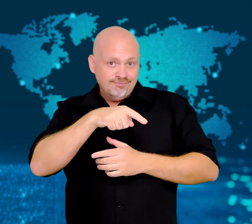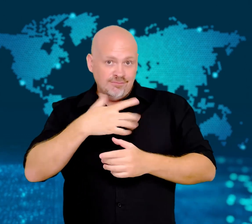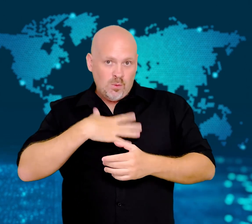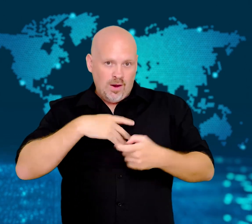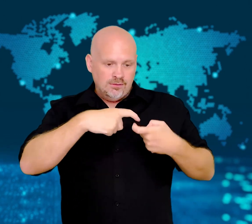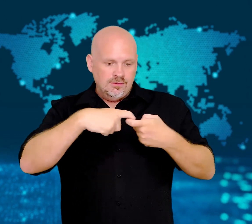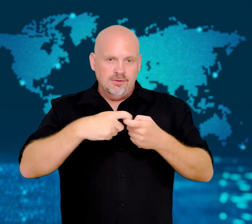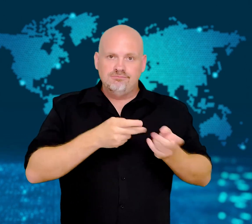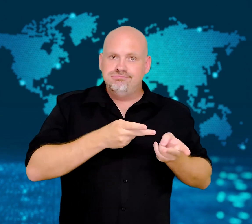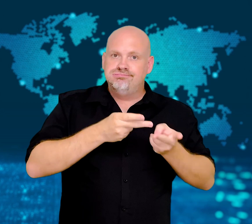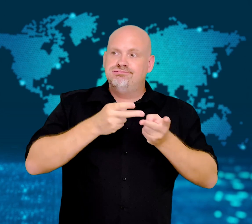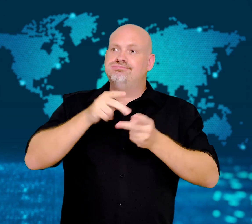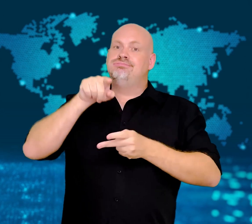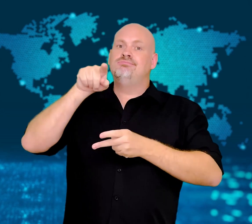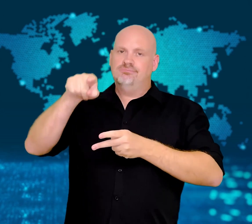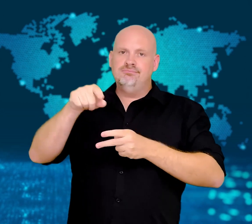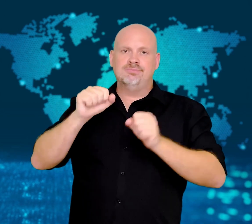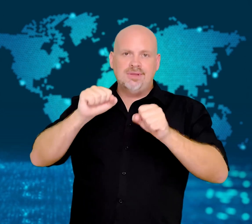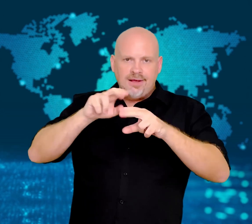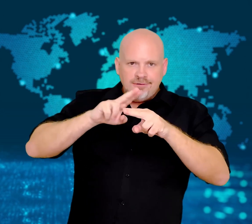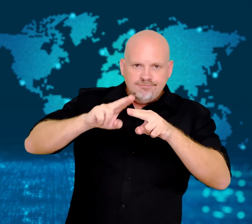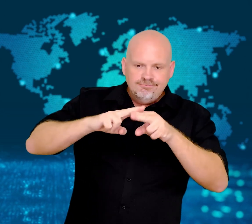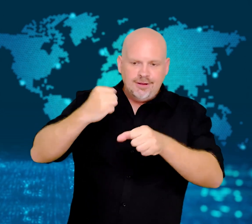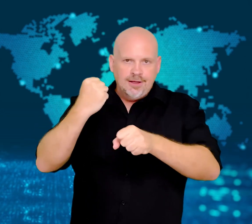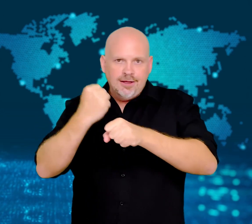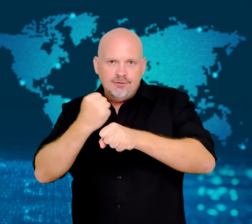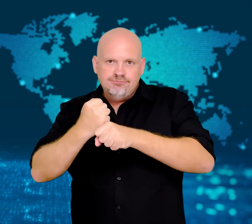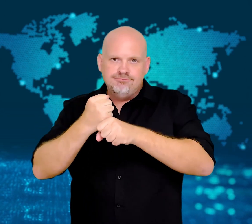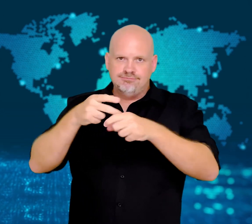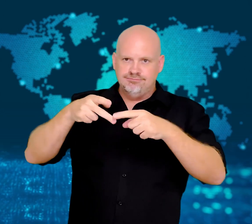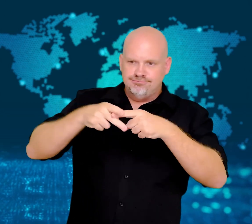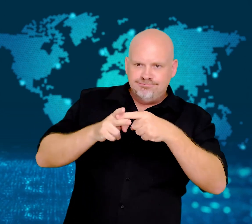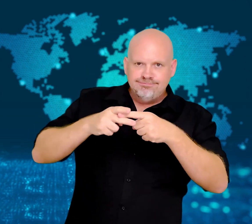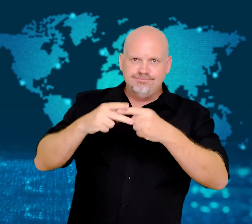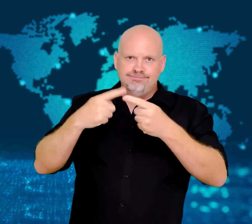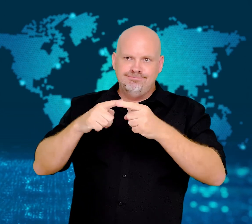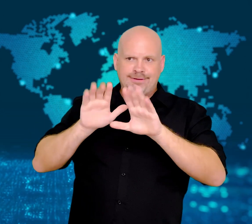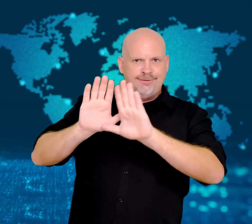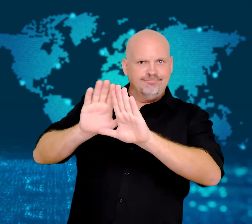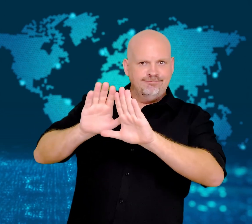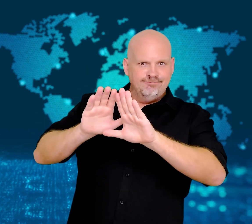to a maintenance site where it was going to stay until